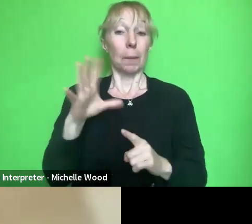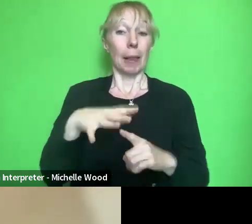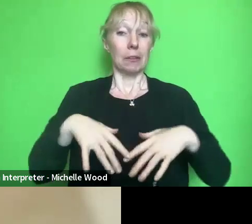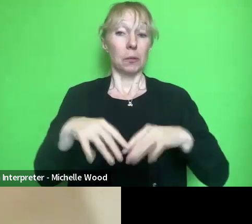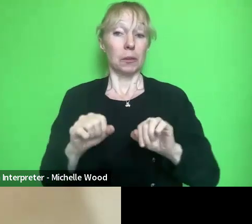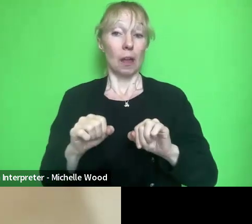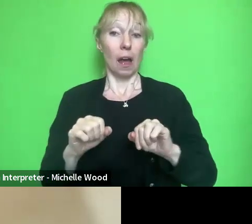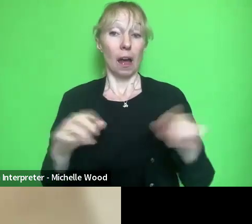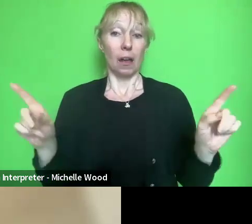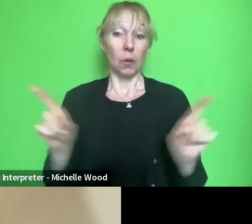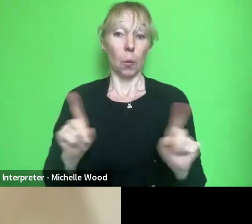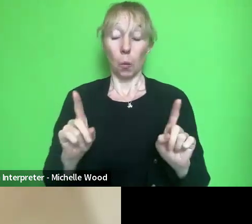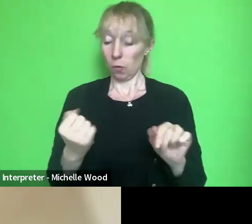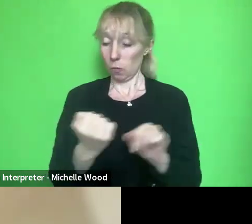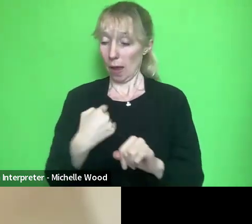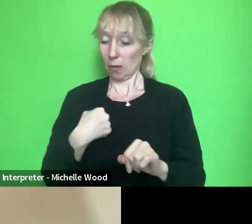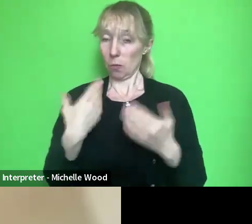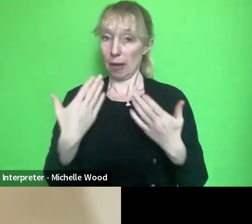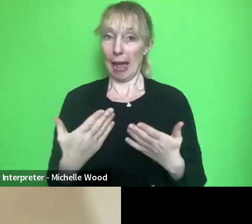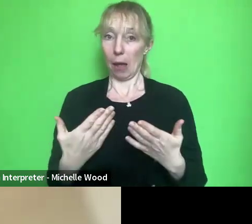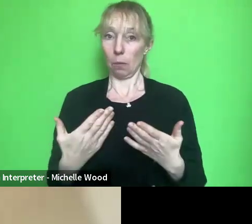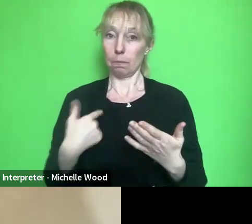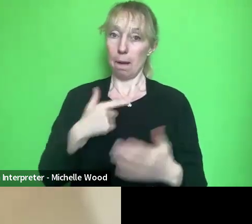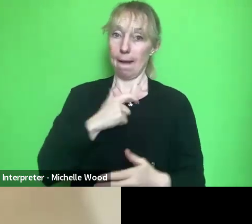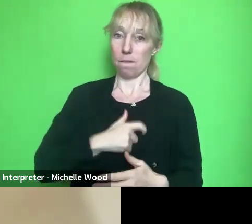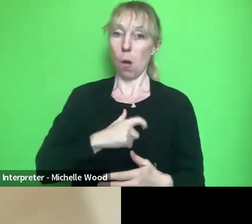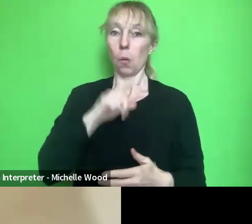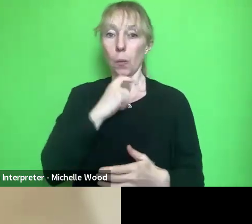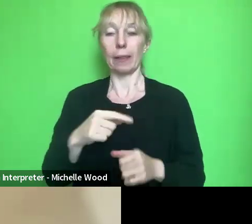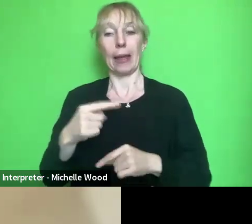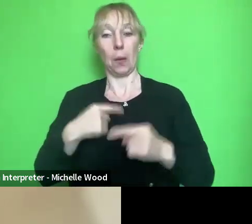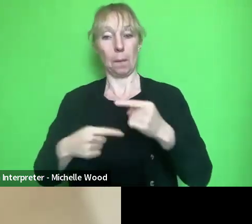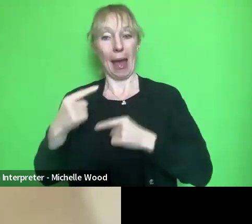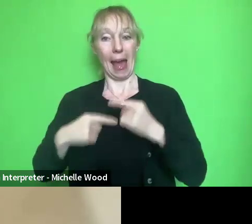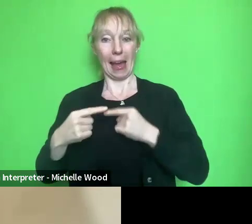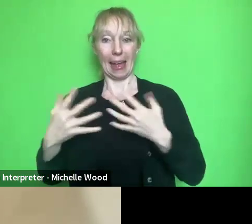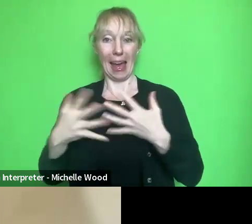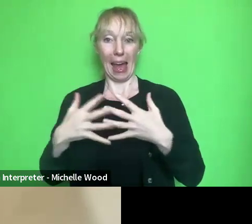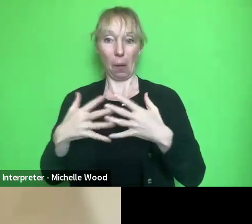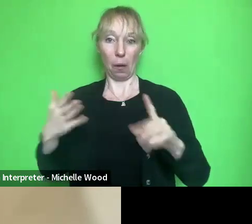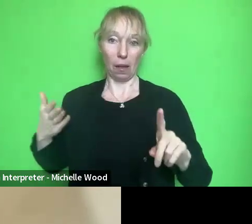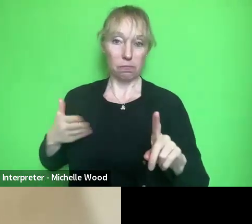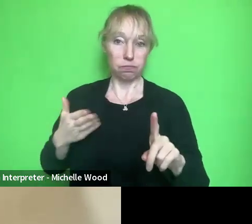do now at Schroders? And then I will backtrack a little bit to sort of how I got into it and sort of how I've